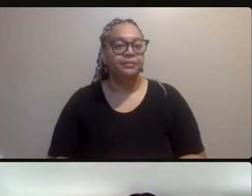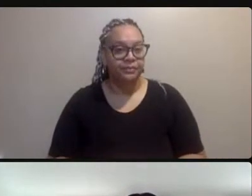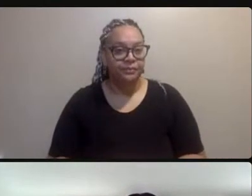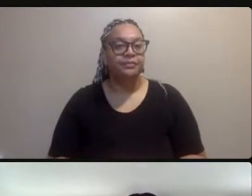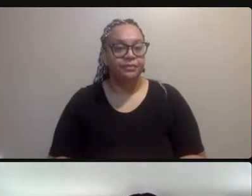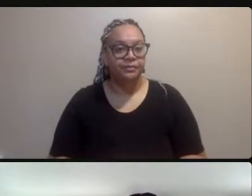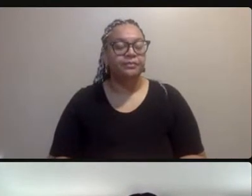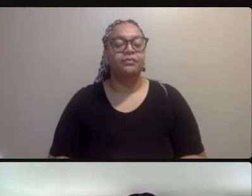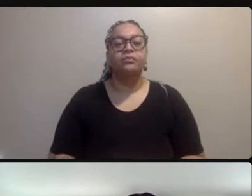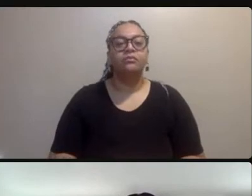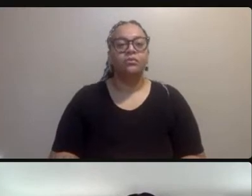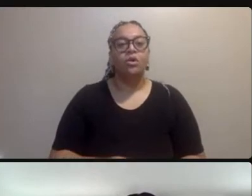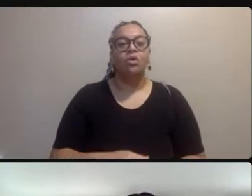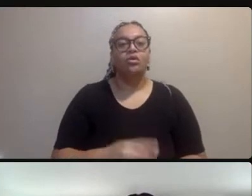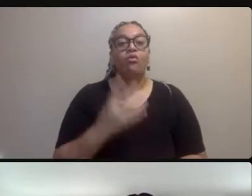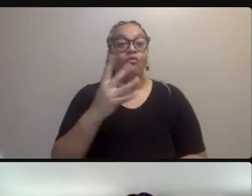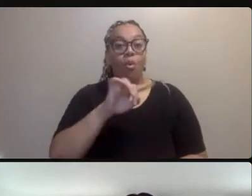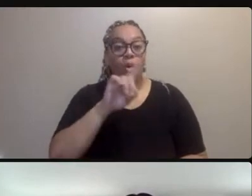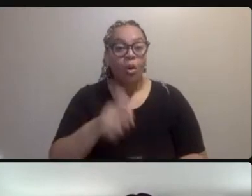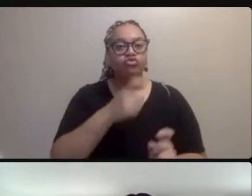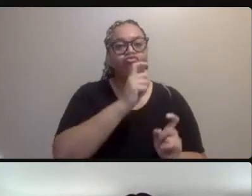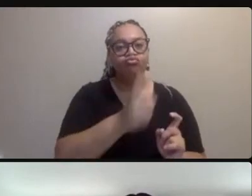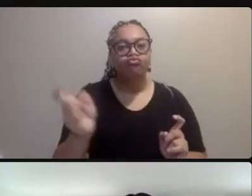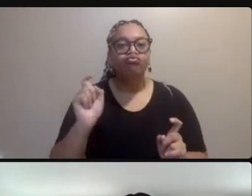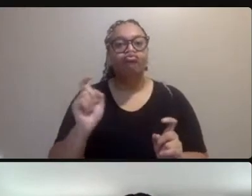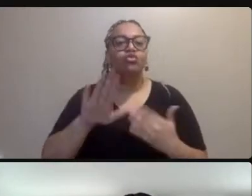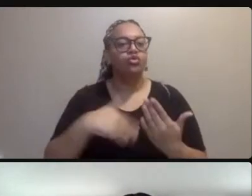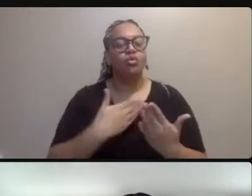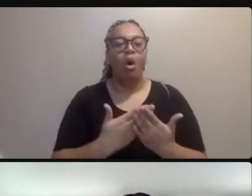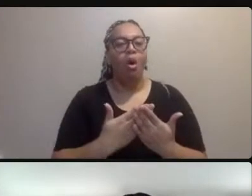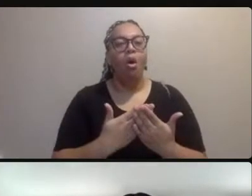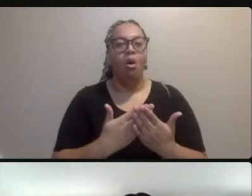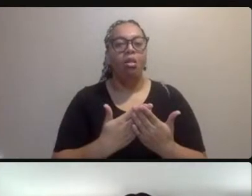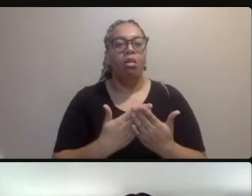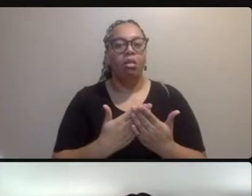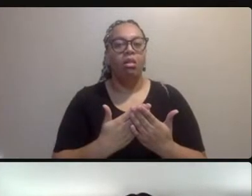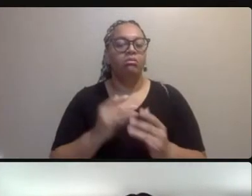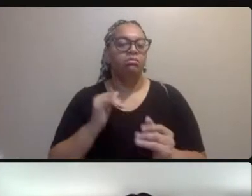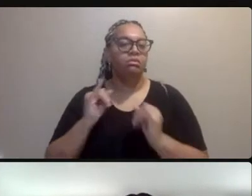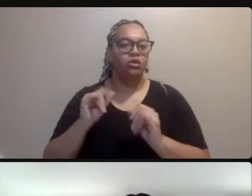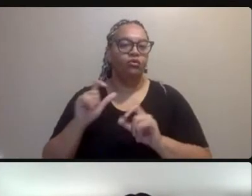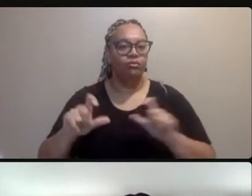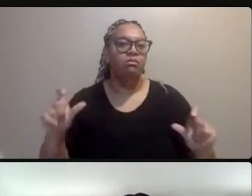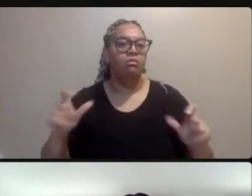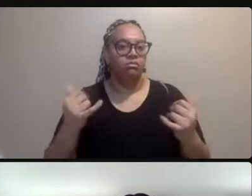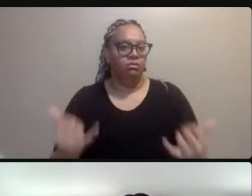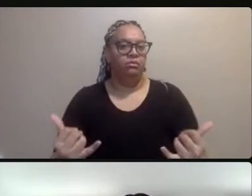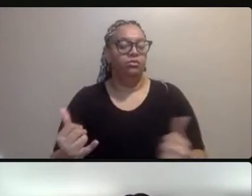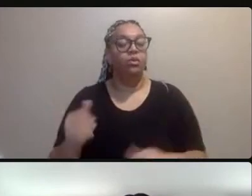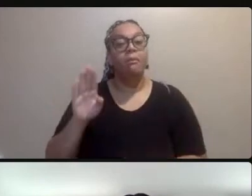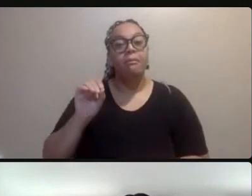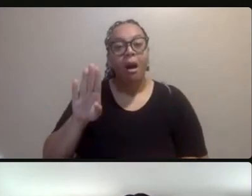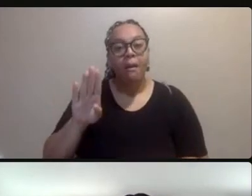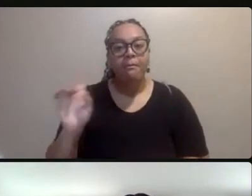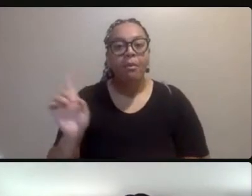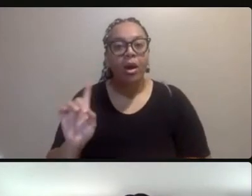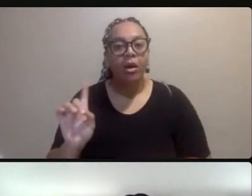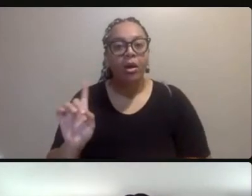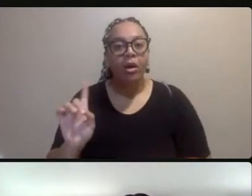BARROWS AND WE HAVE FOUR PREPARED QUESTIONS THAT WERE